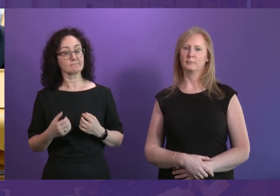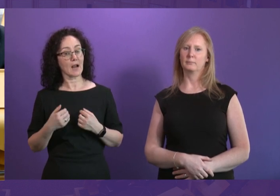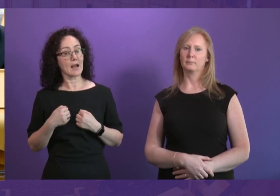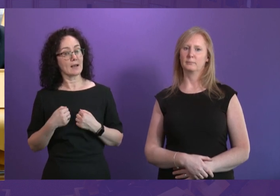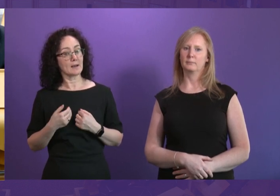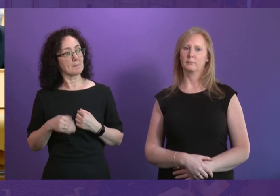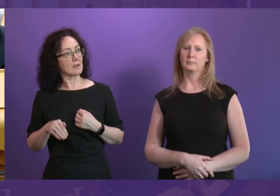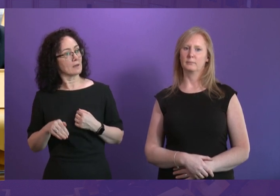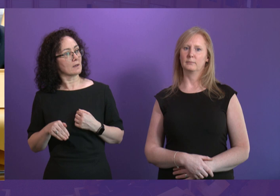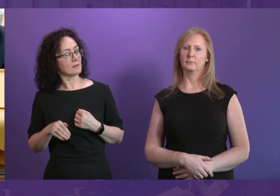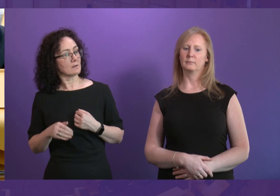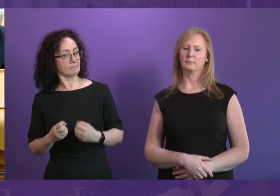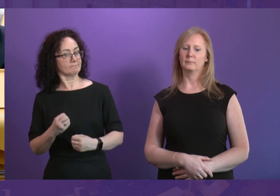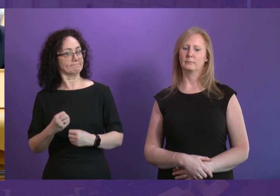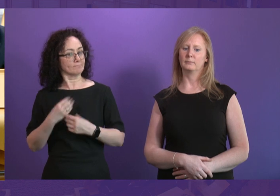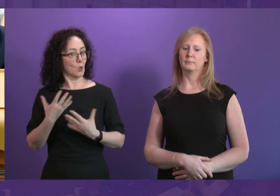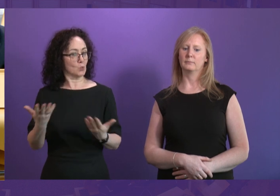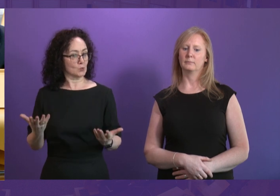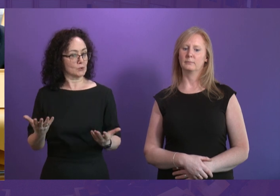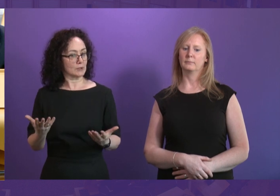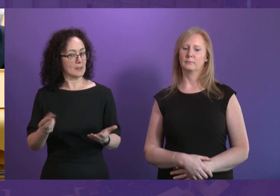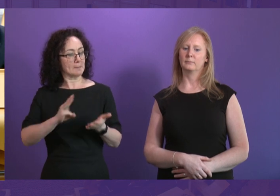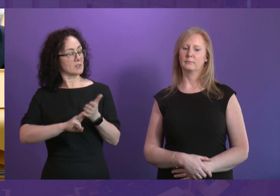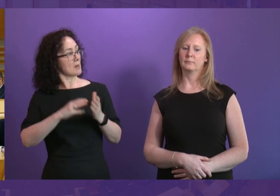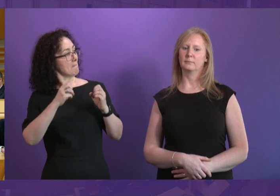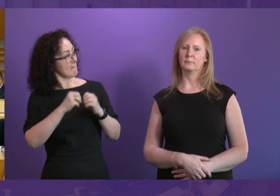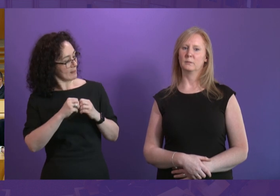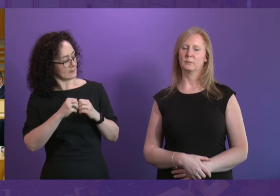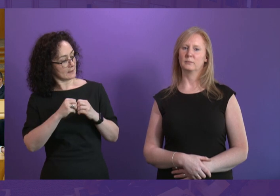but I am aware that Michelle Ballantyne, the Tories’ spokesperson for social security